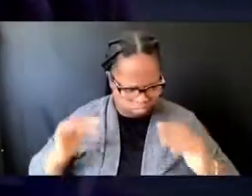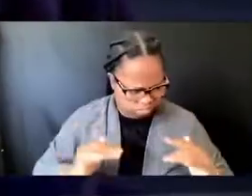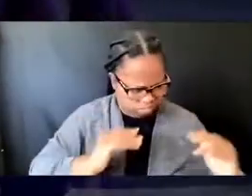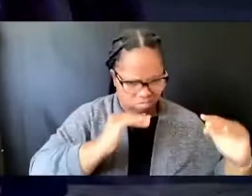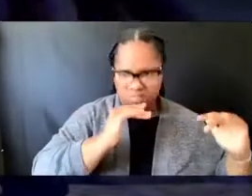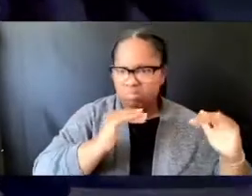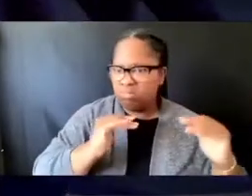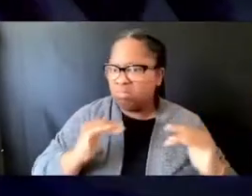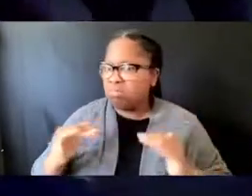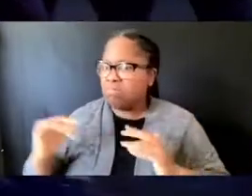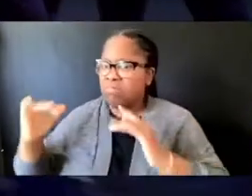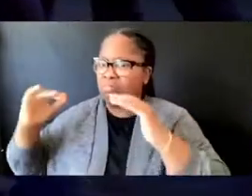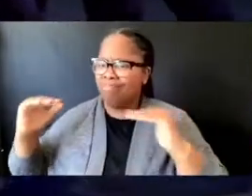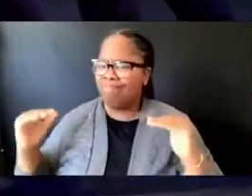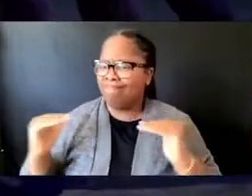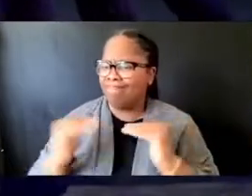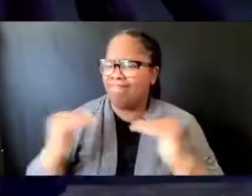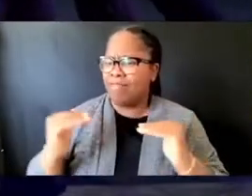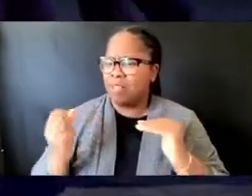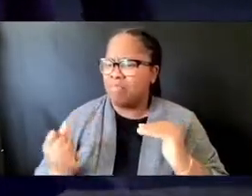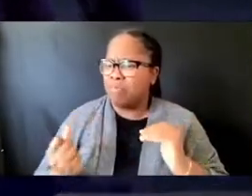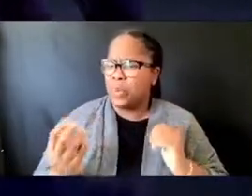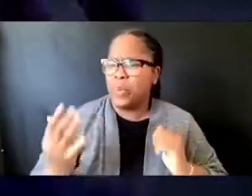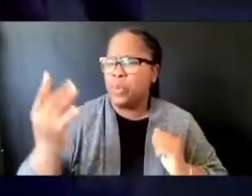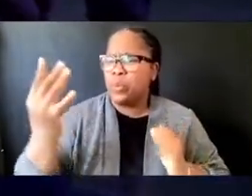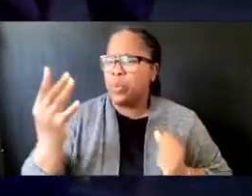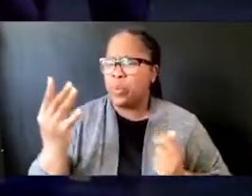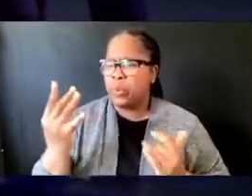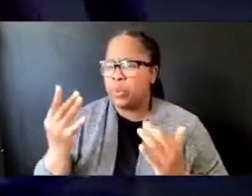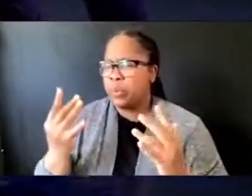Let the justice burn like a righteous fire